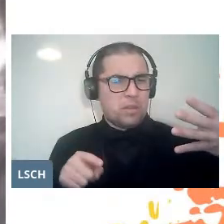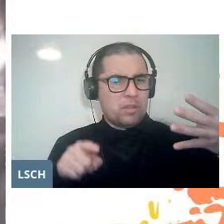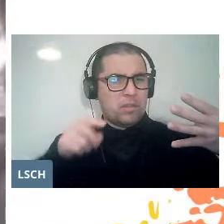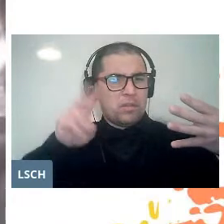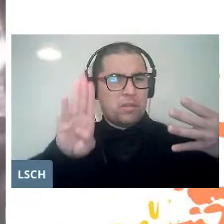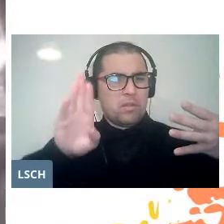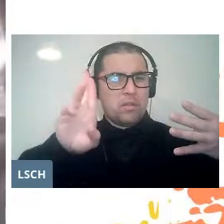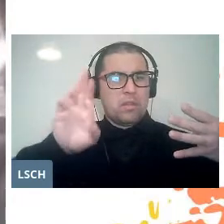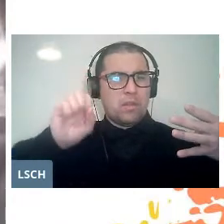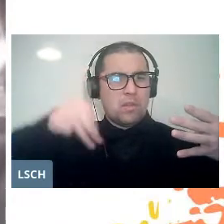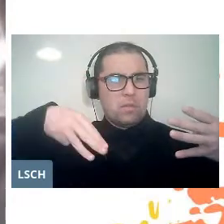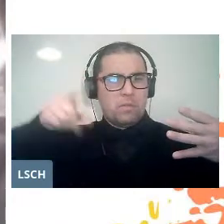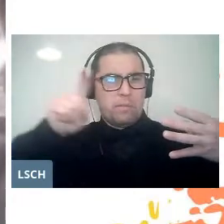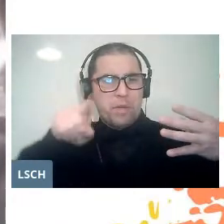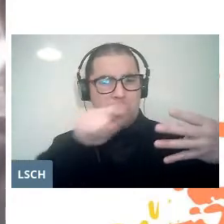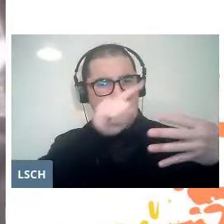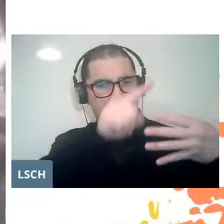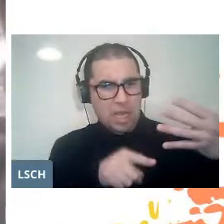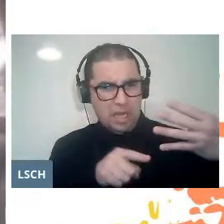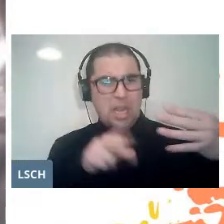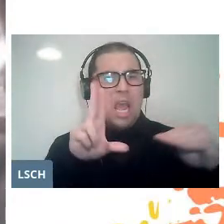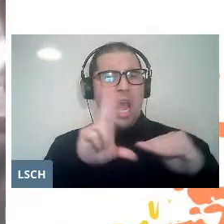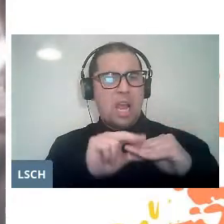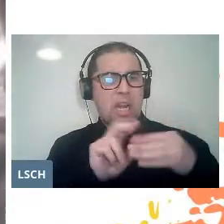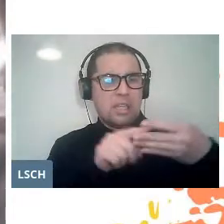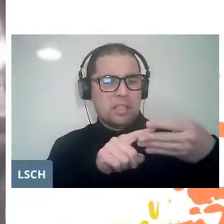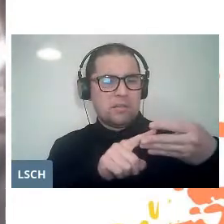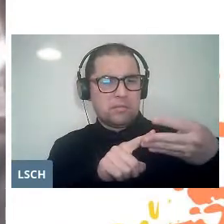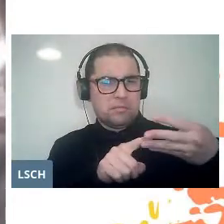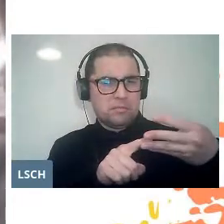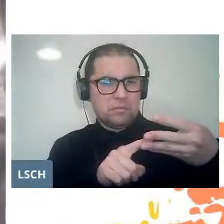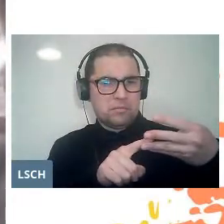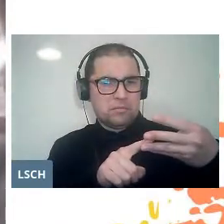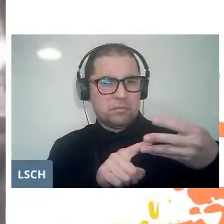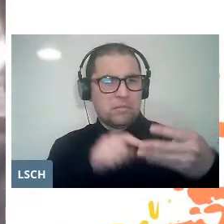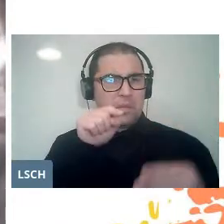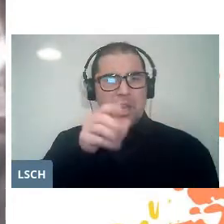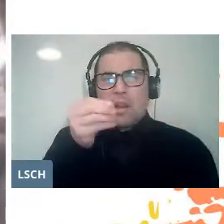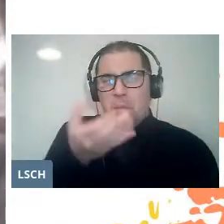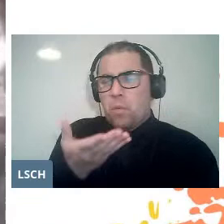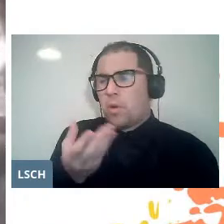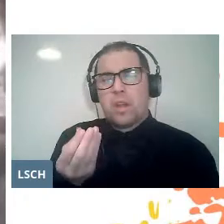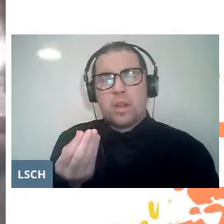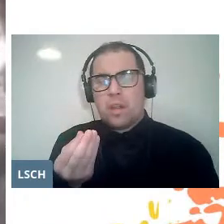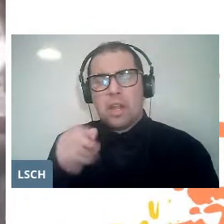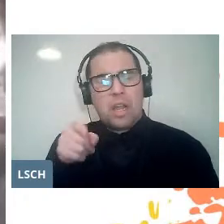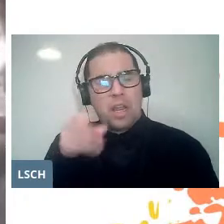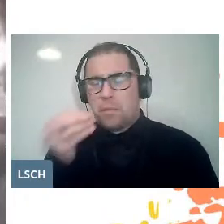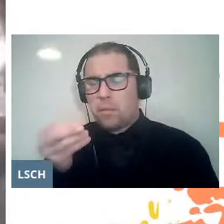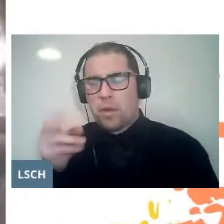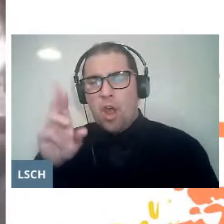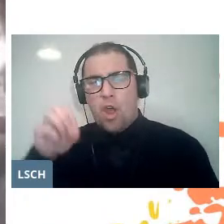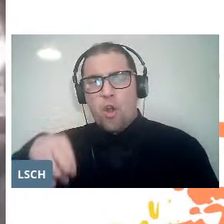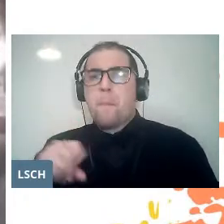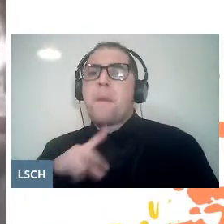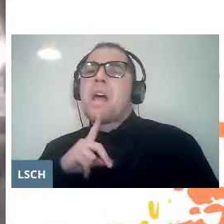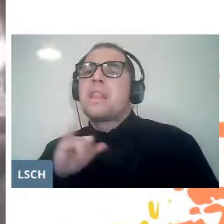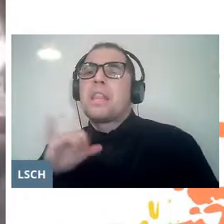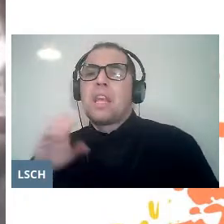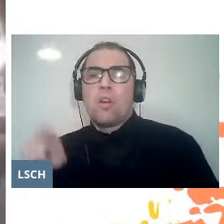a romantic composer, who is closely related